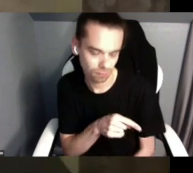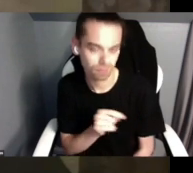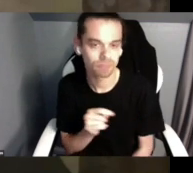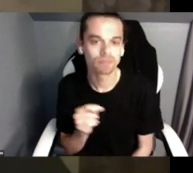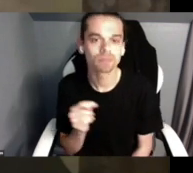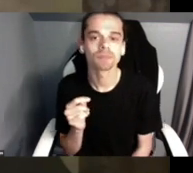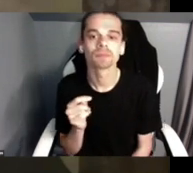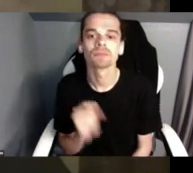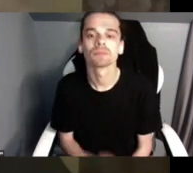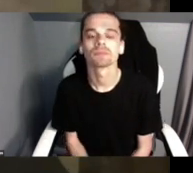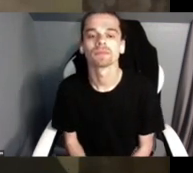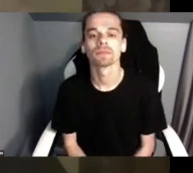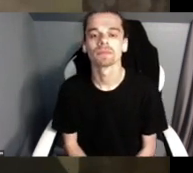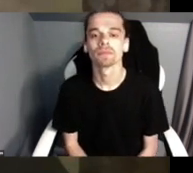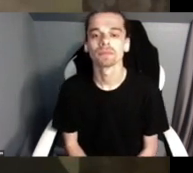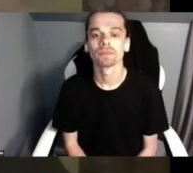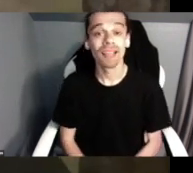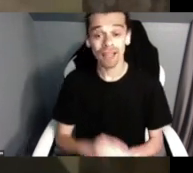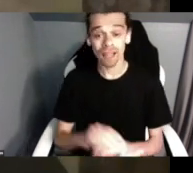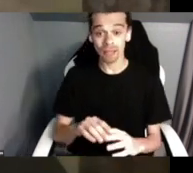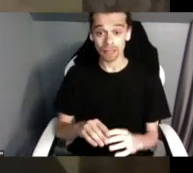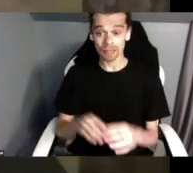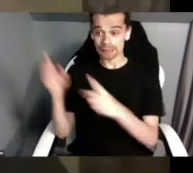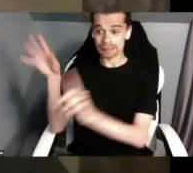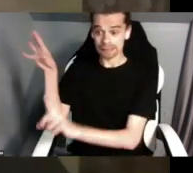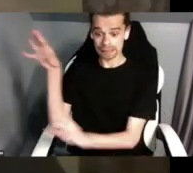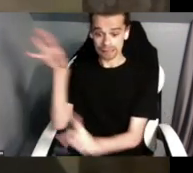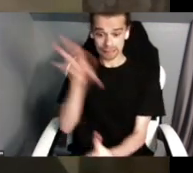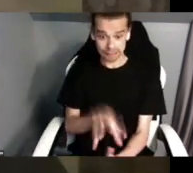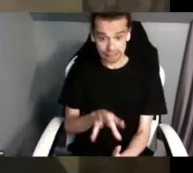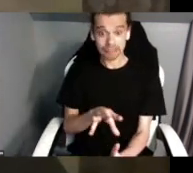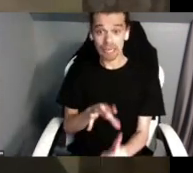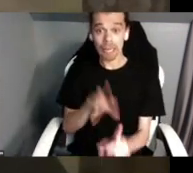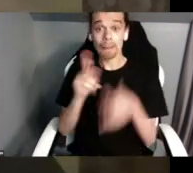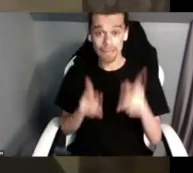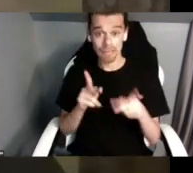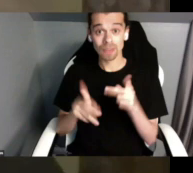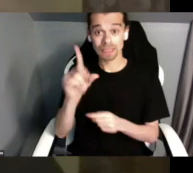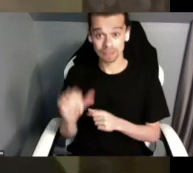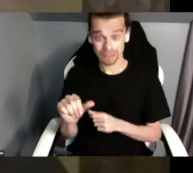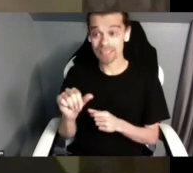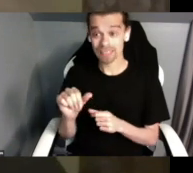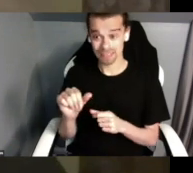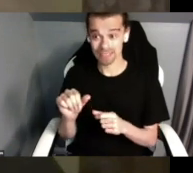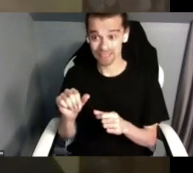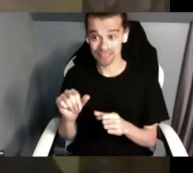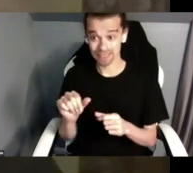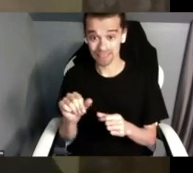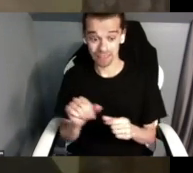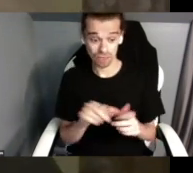Centering people with disabilities throughout all phases thereafter with compensation,